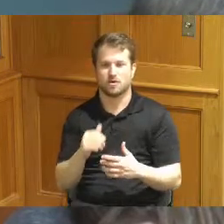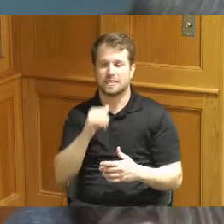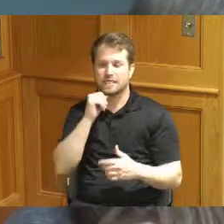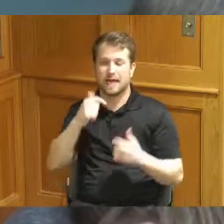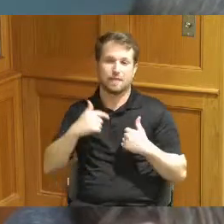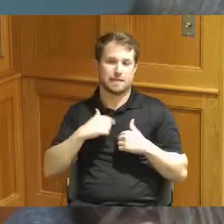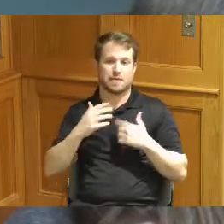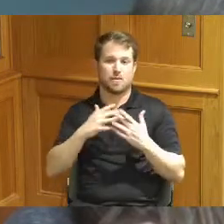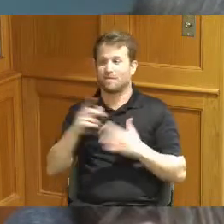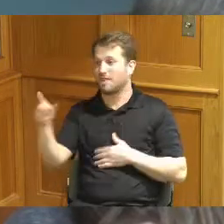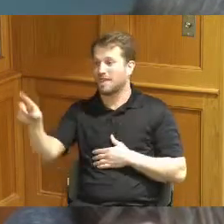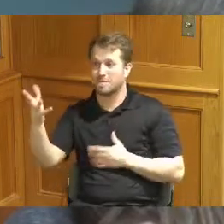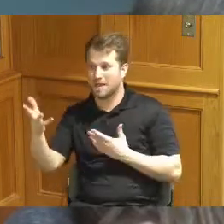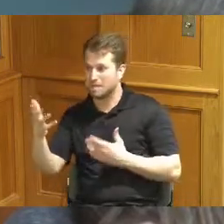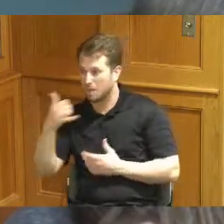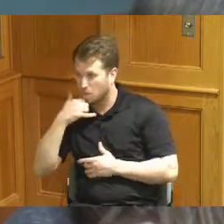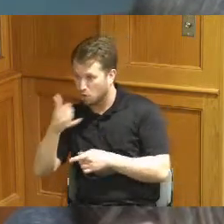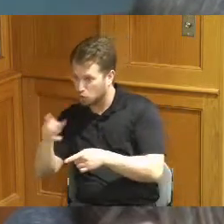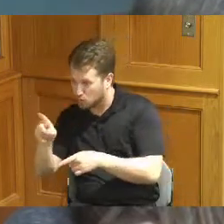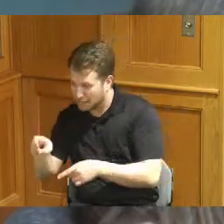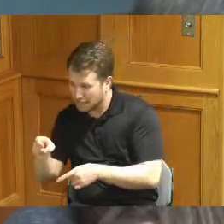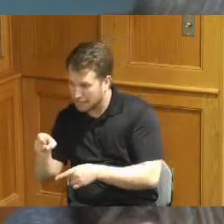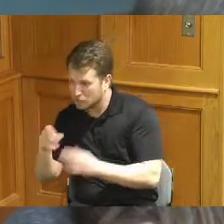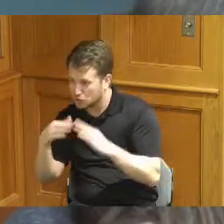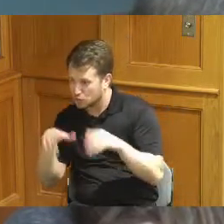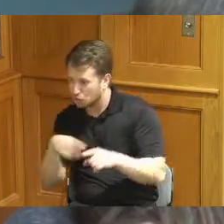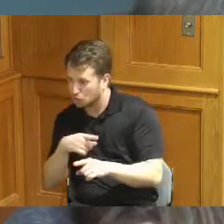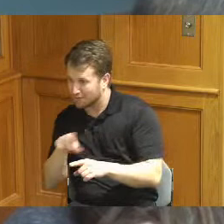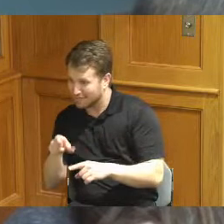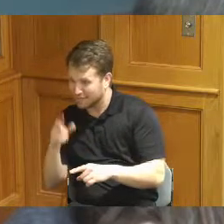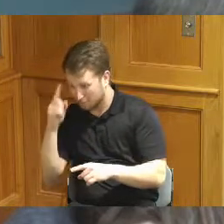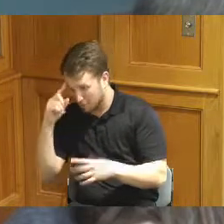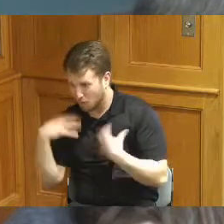get them to do you need a shelter do you need mental health because we got all these services